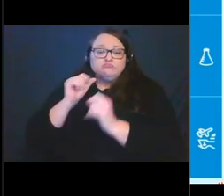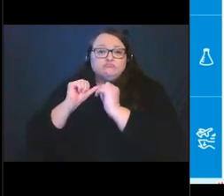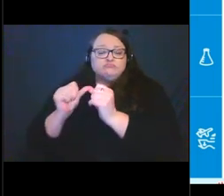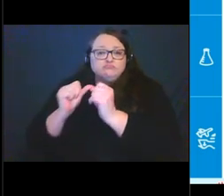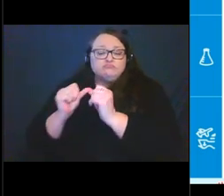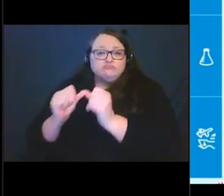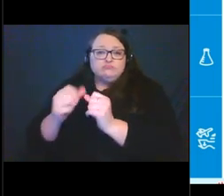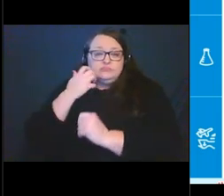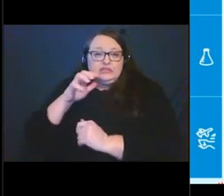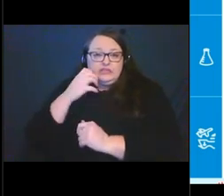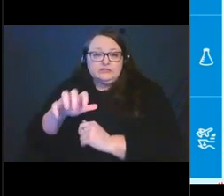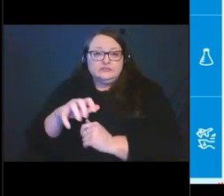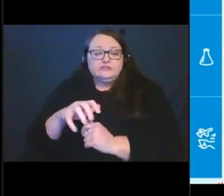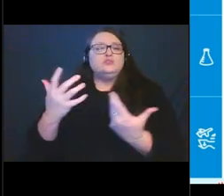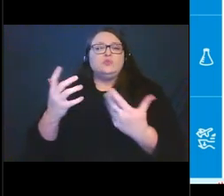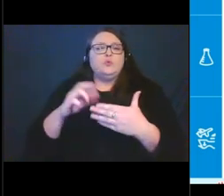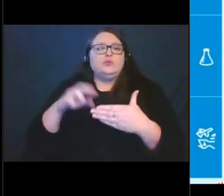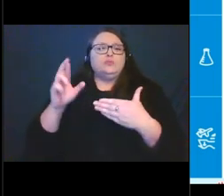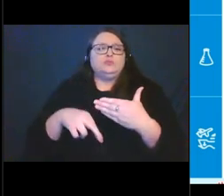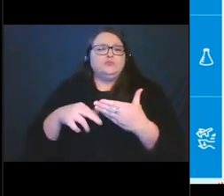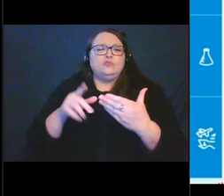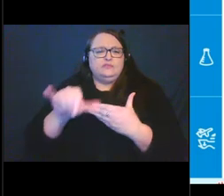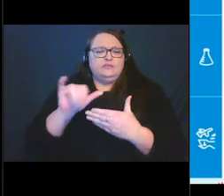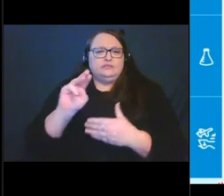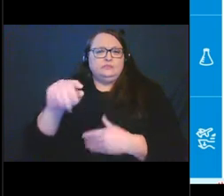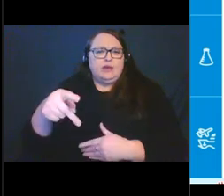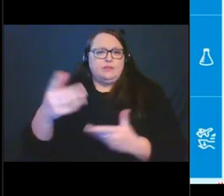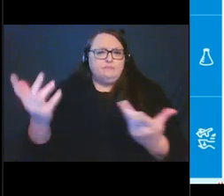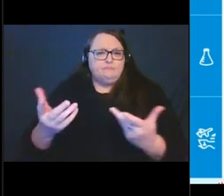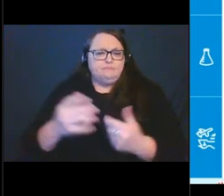see the scores here so I'll walk you through a little bit of it. We in the weather and climate